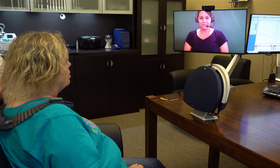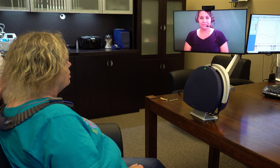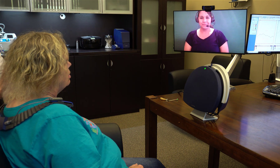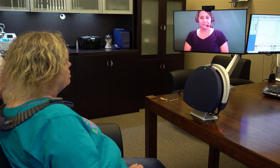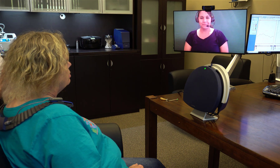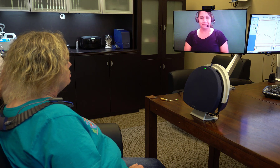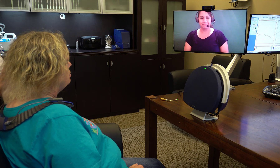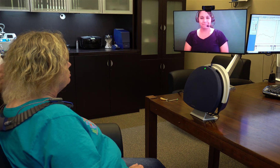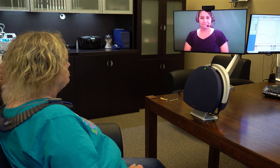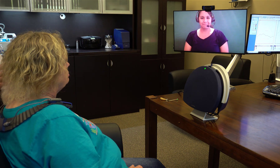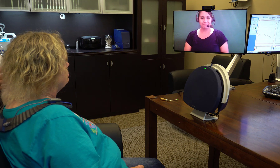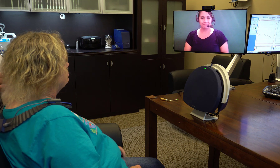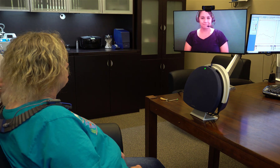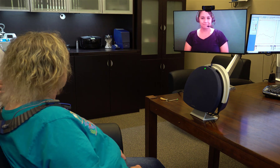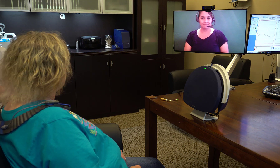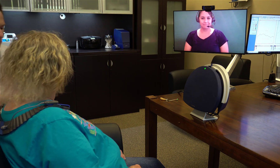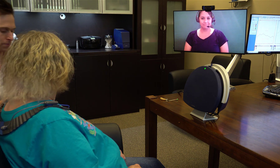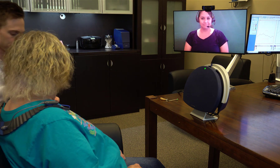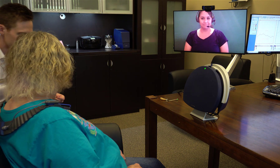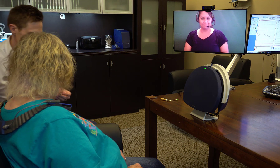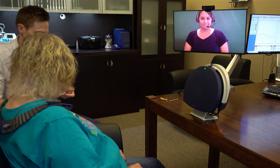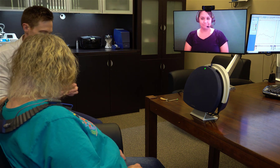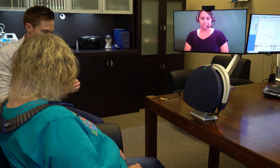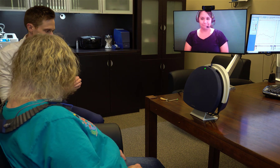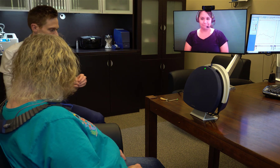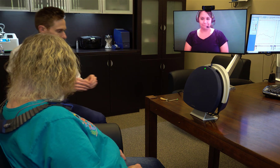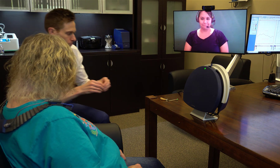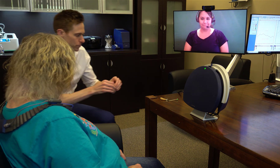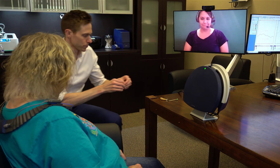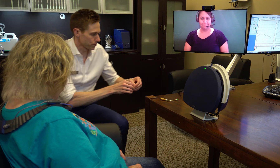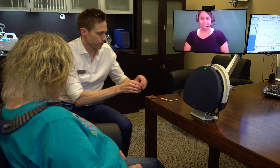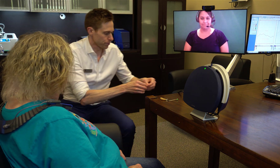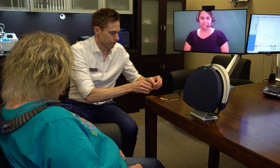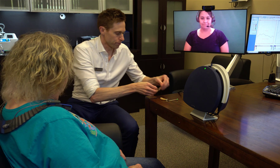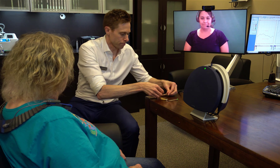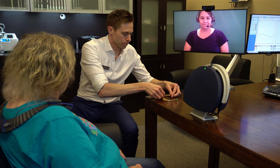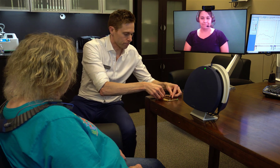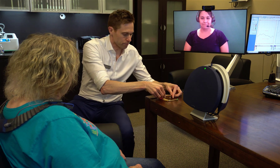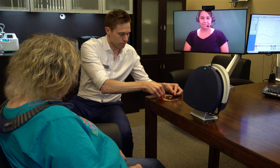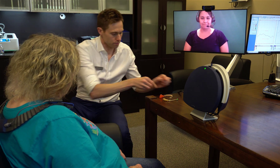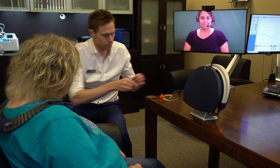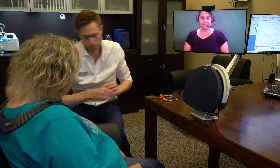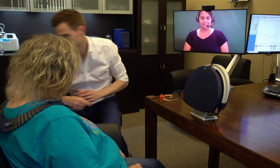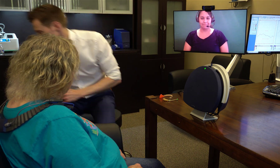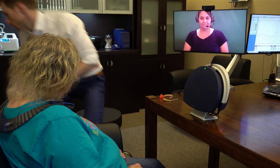the interpreter can relay what the patient is signing back to me. Having a high-quality monitor and webcam